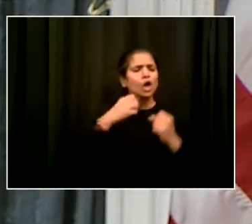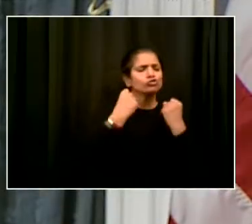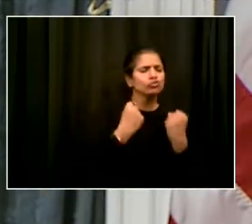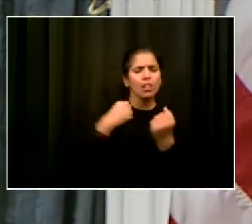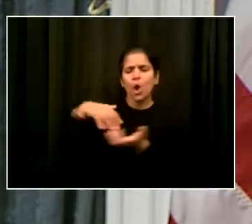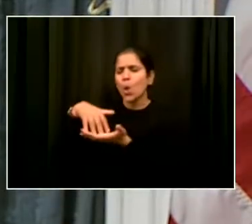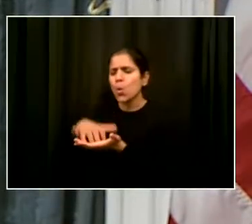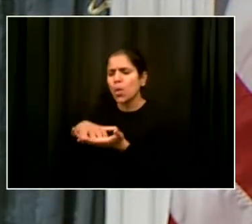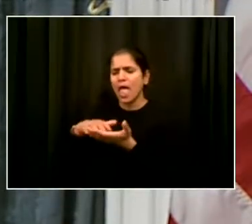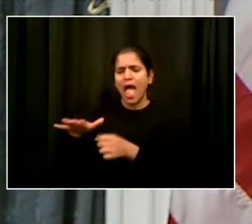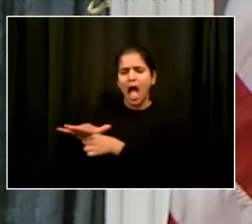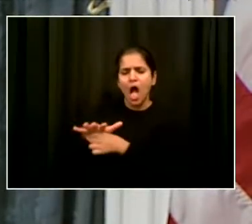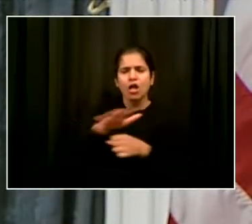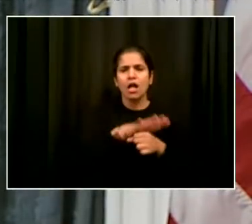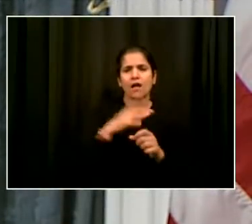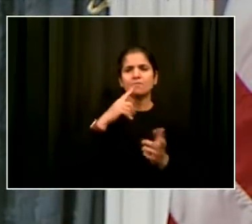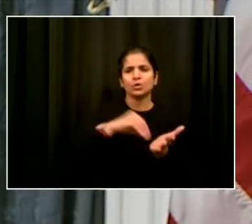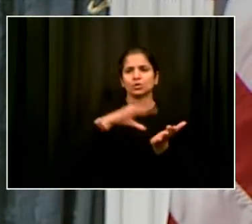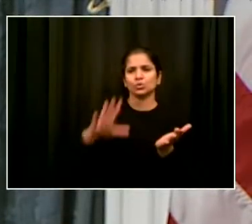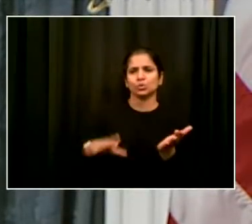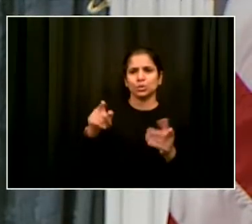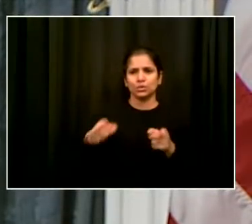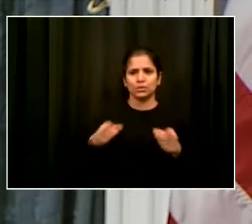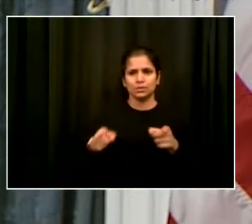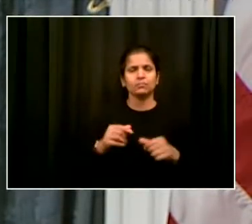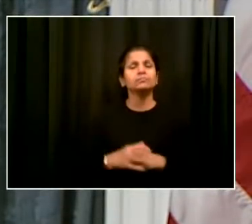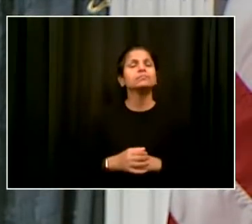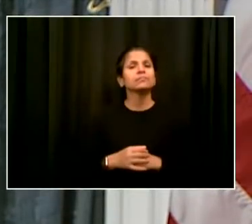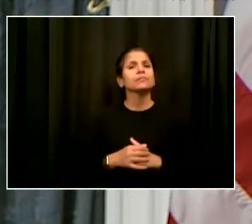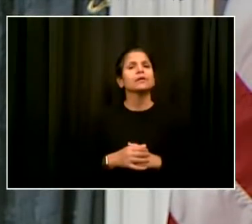EACH CHILD. LESLIE, I'M GOING TO PUT A